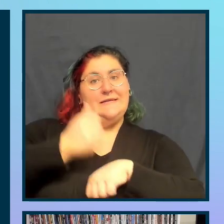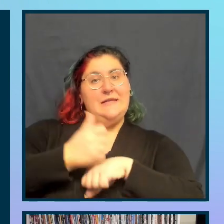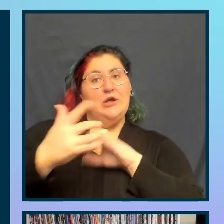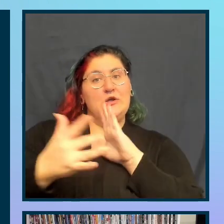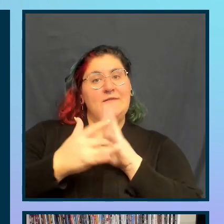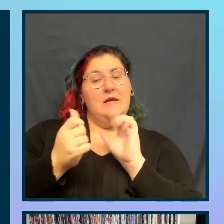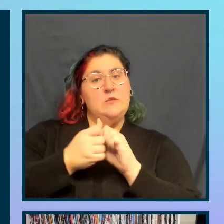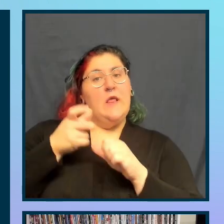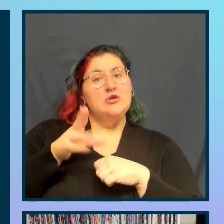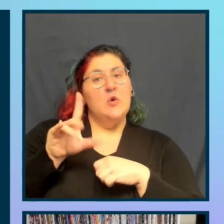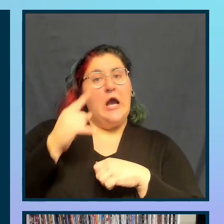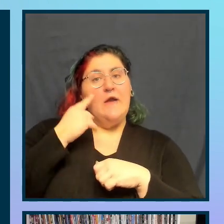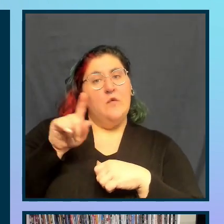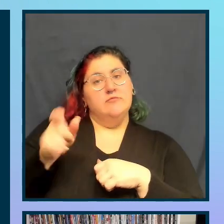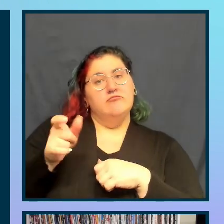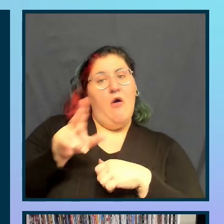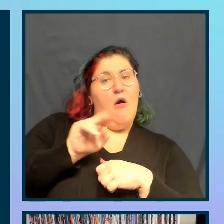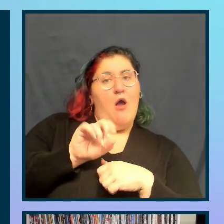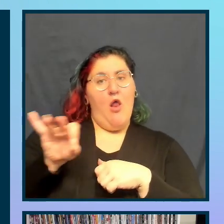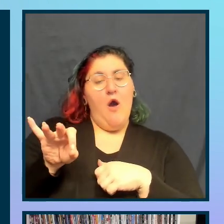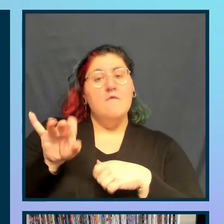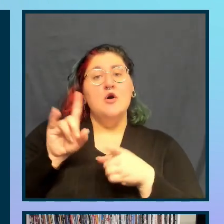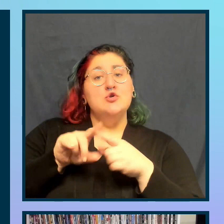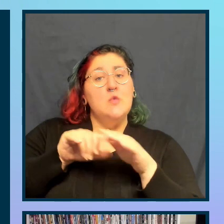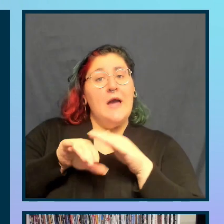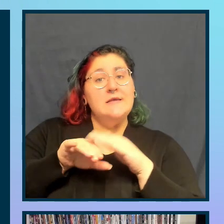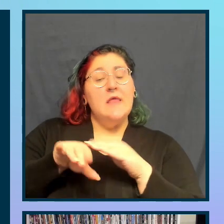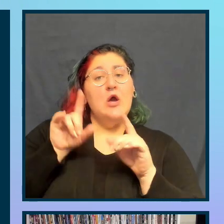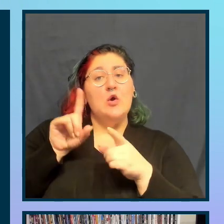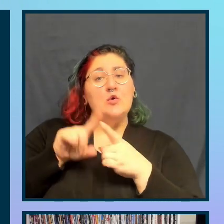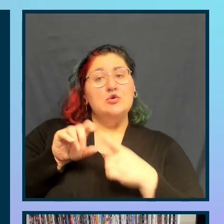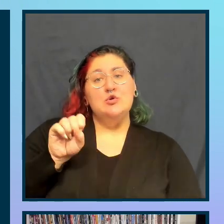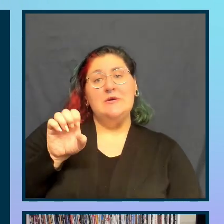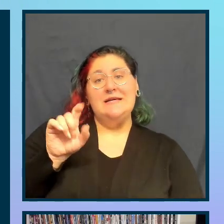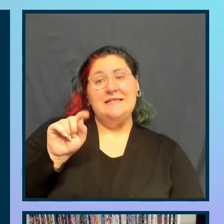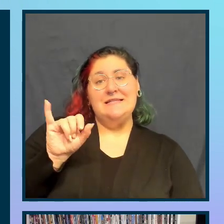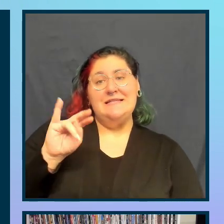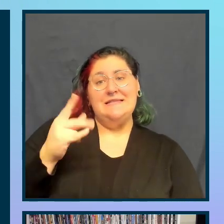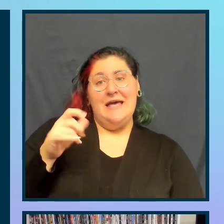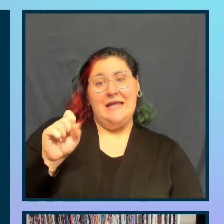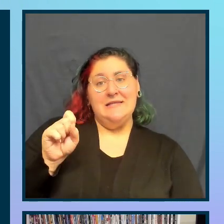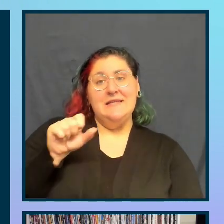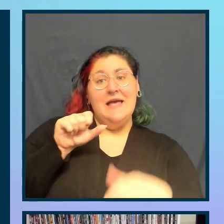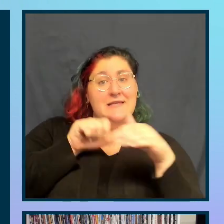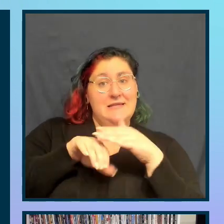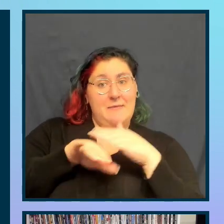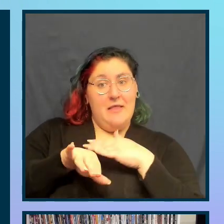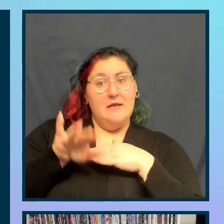So to activate this feature, go to settings, accessibility, TalkBack, TalkBack shortcut. So again, with this enabled,